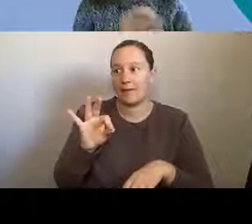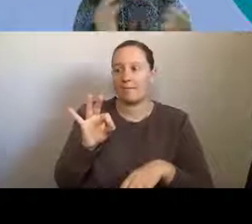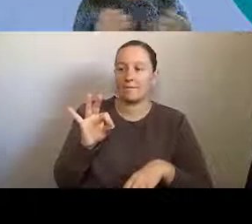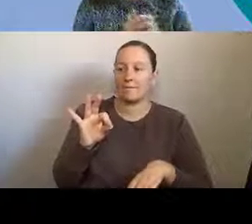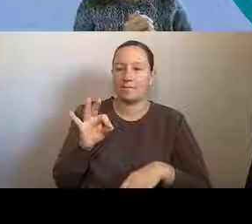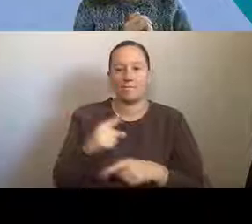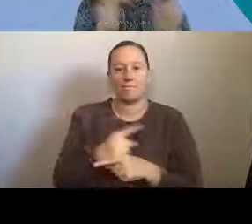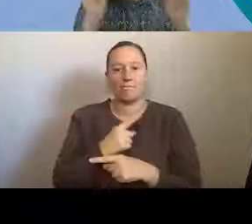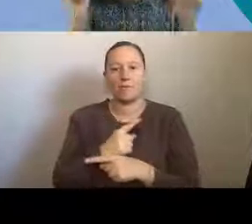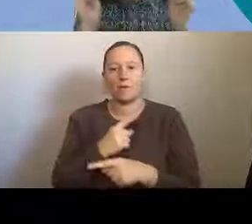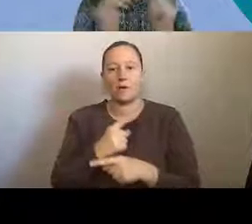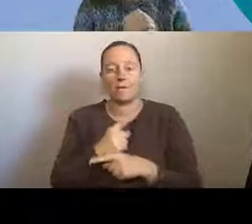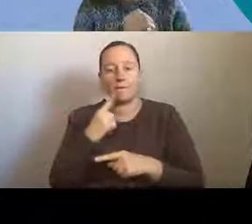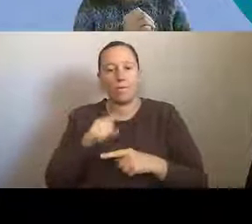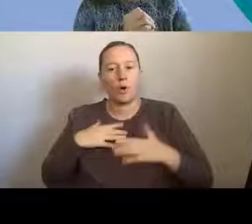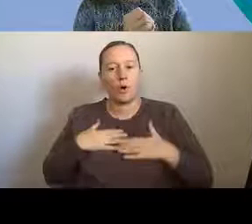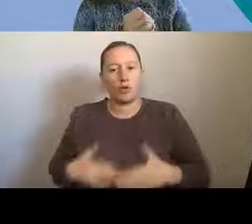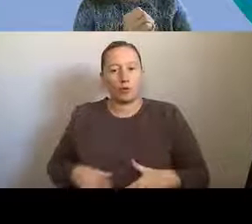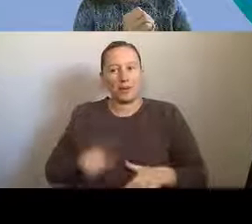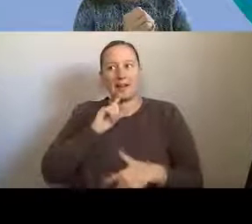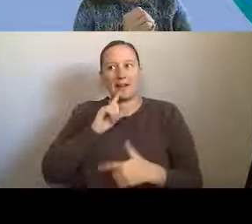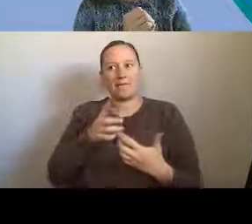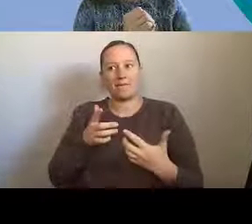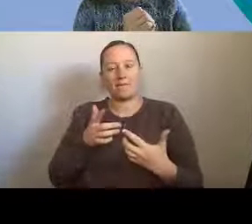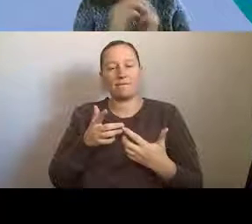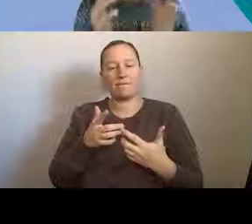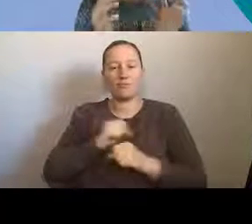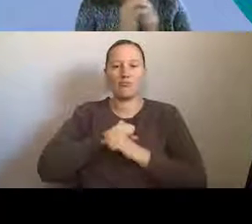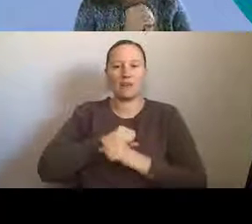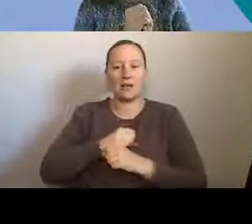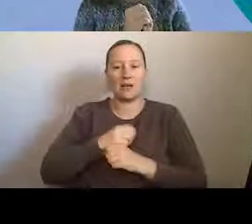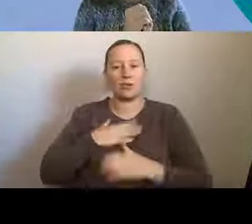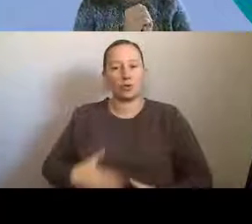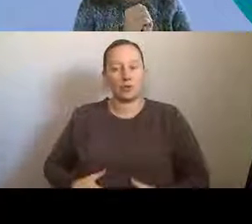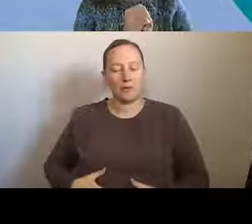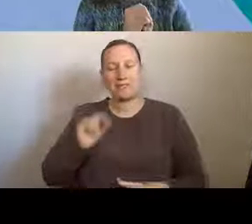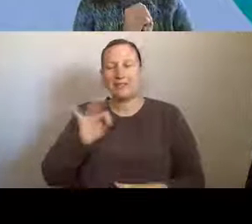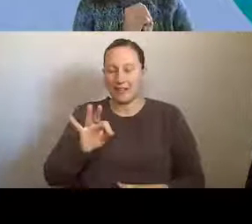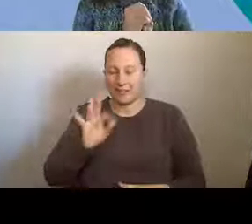if your research is considered to involve human subjects, materials and so on.